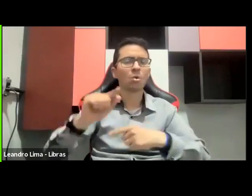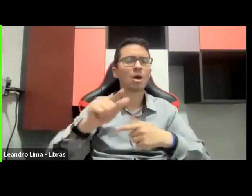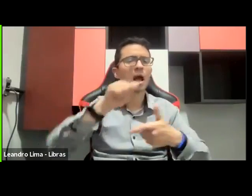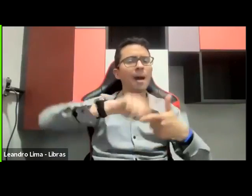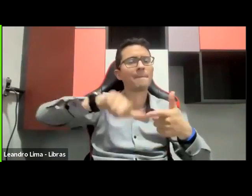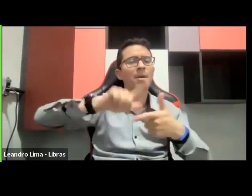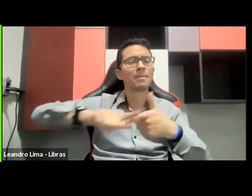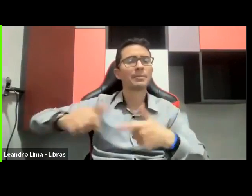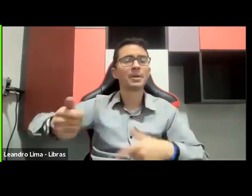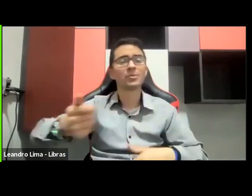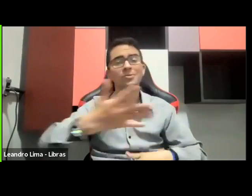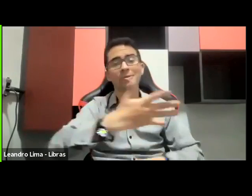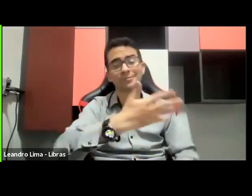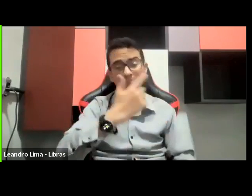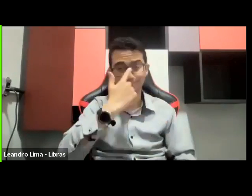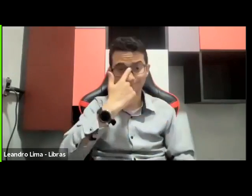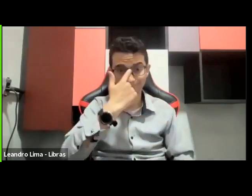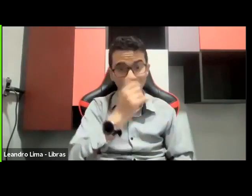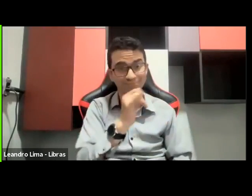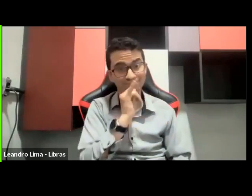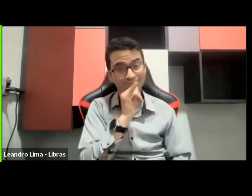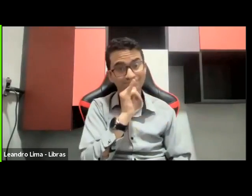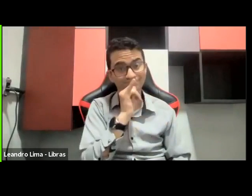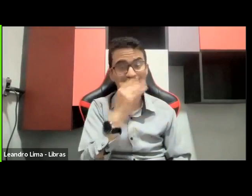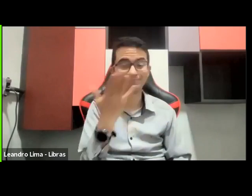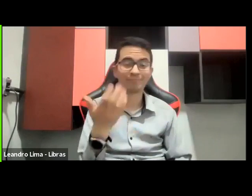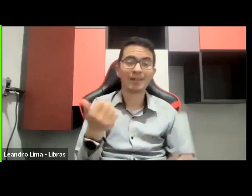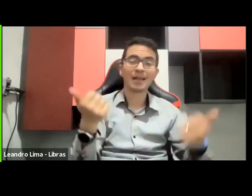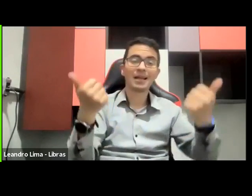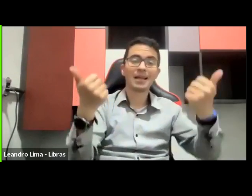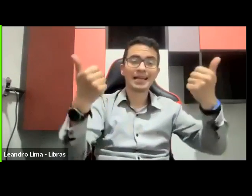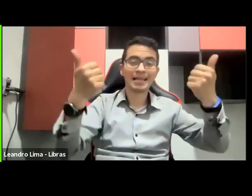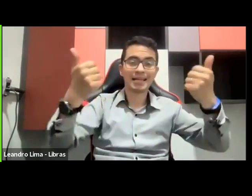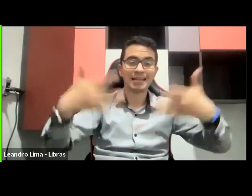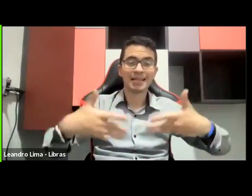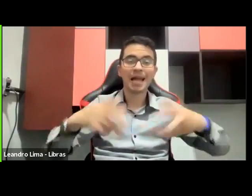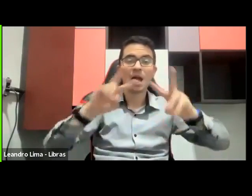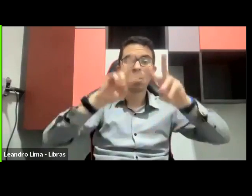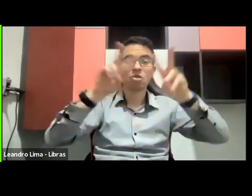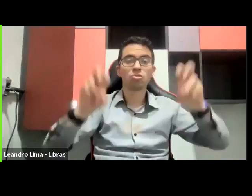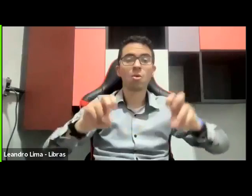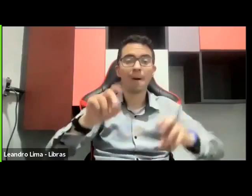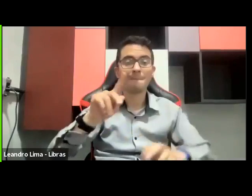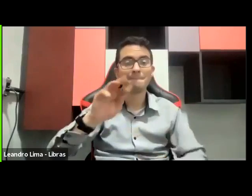An example is. is in the government or is in the government or panel or climate change.